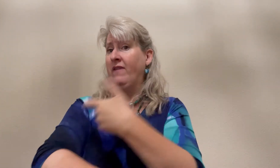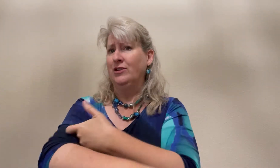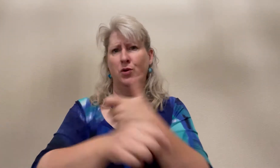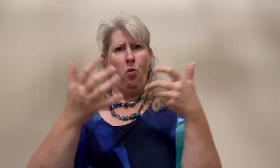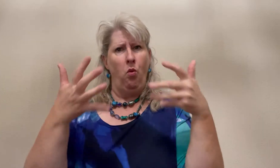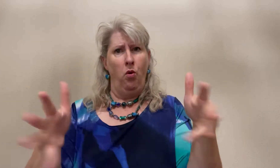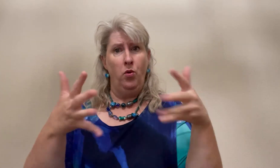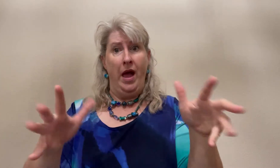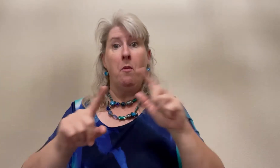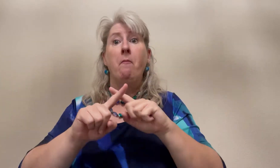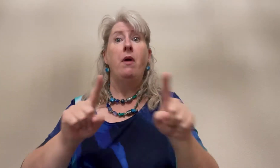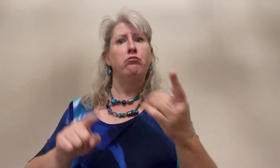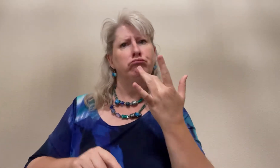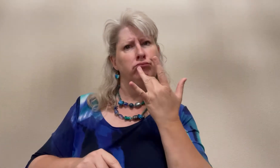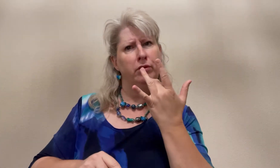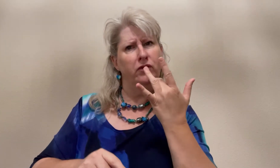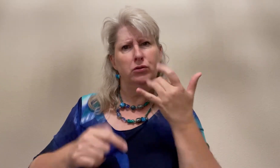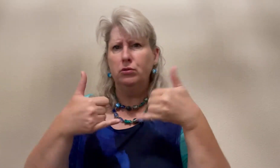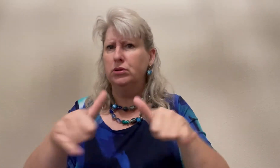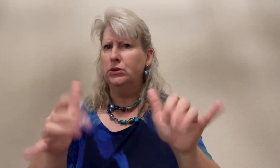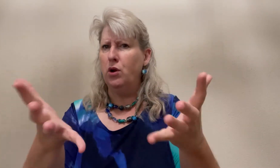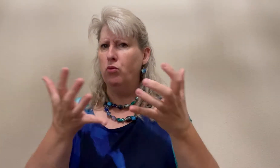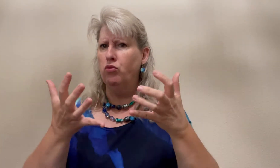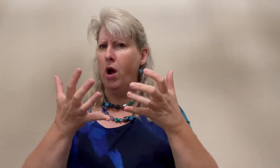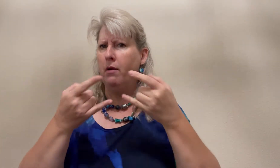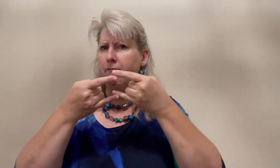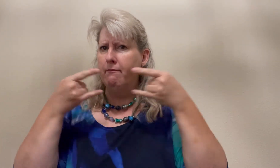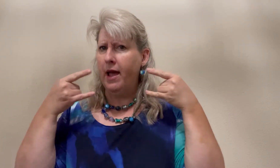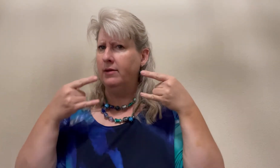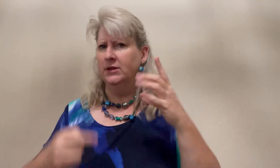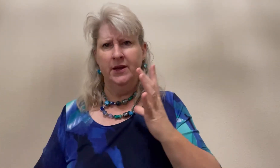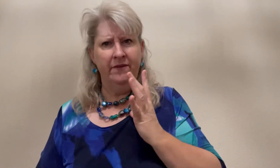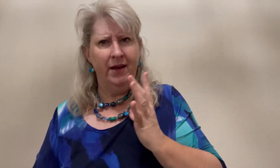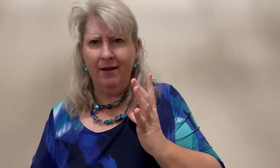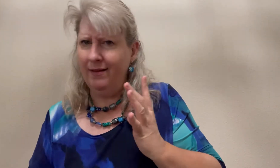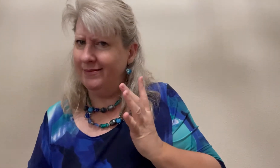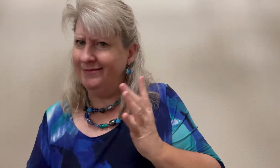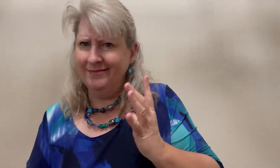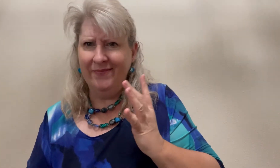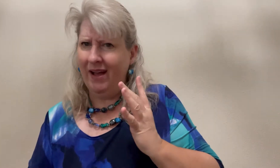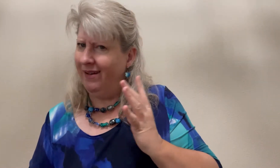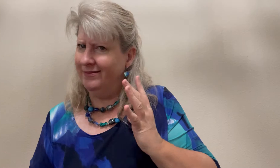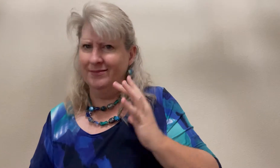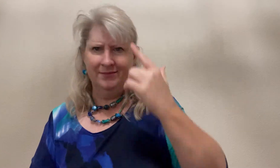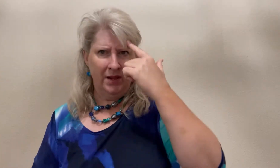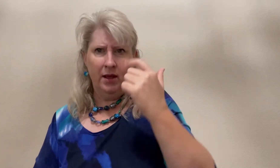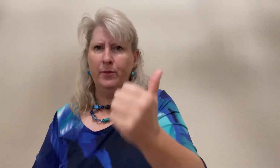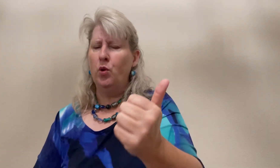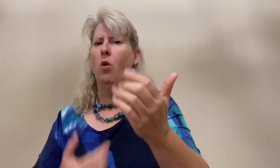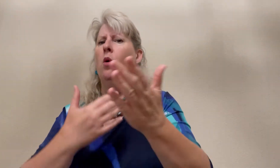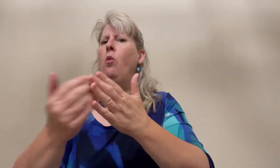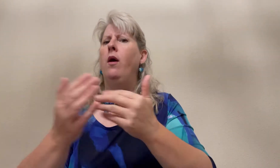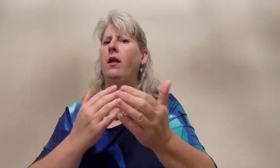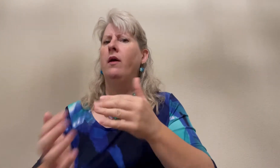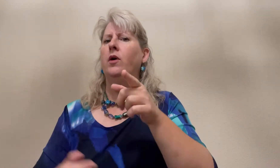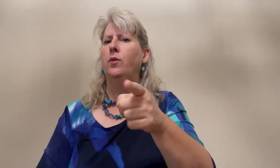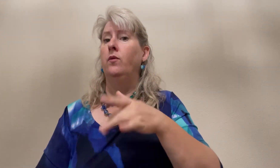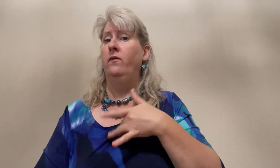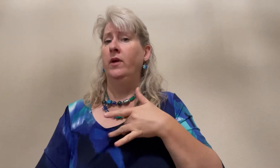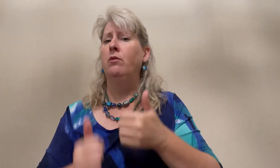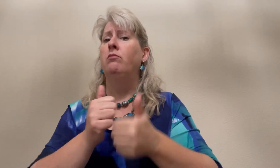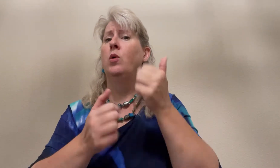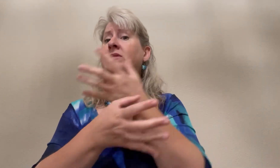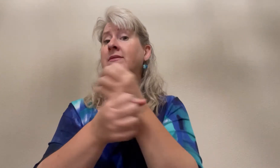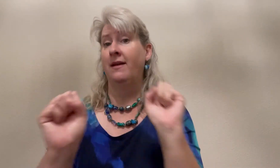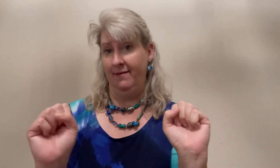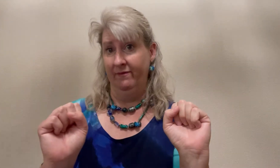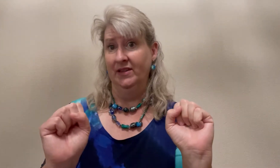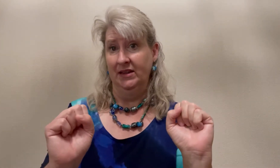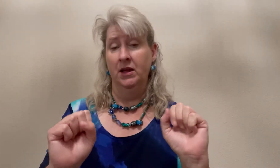vaccinated but still prefer to wear a mask, that is fine. It's up to you but we want you to feel safe.